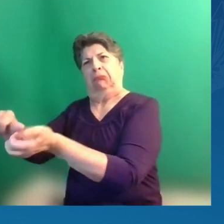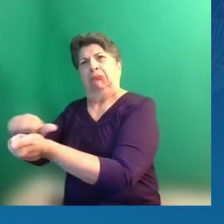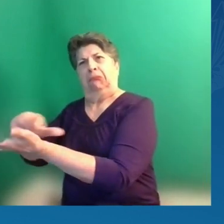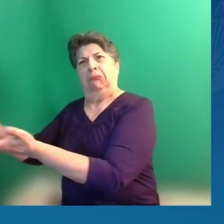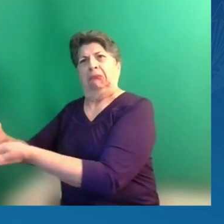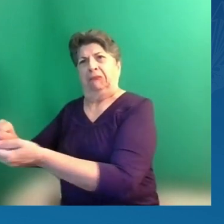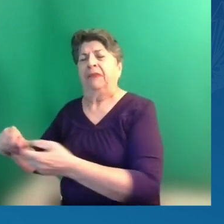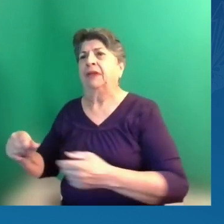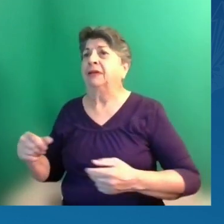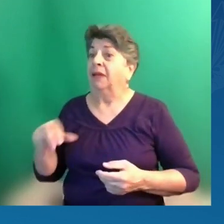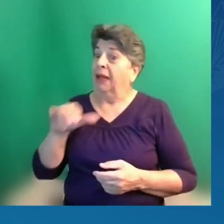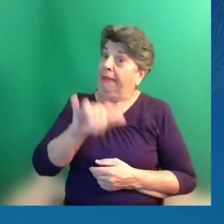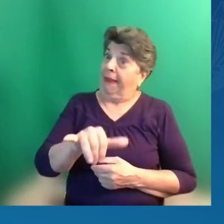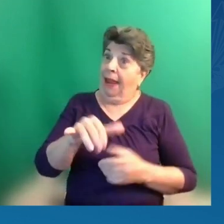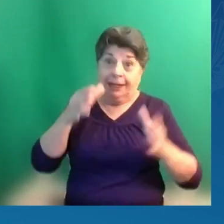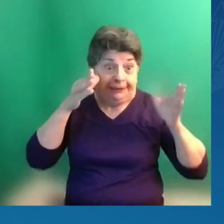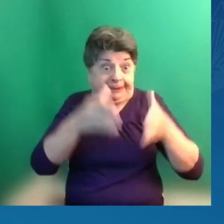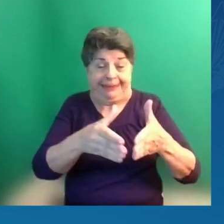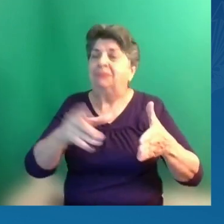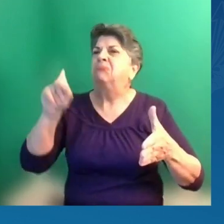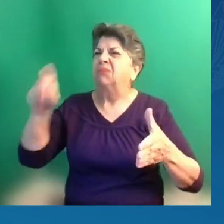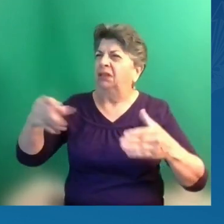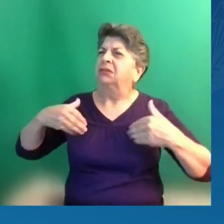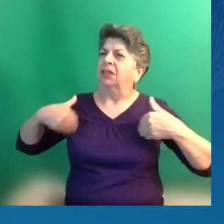And I remember how unsettling it was to imagine